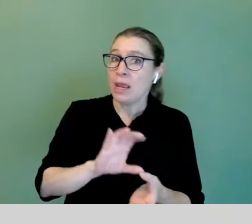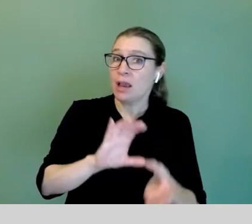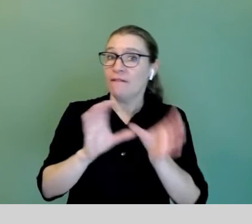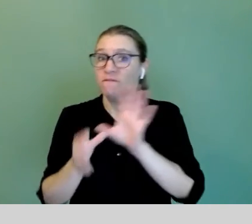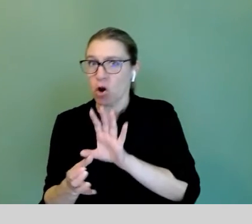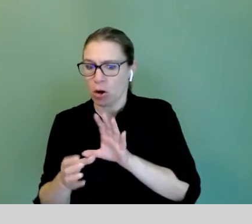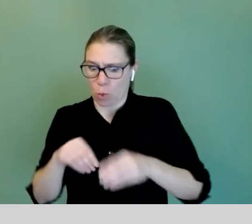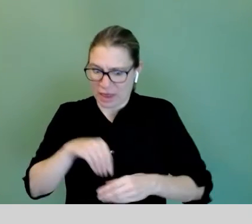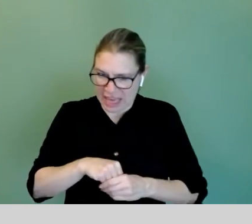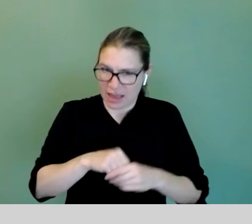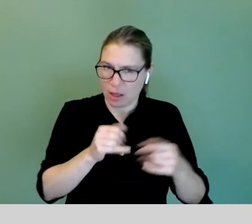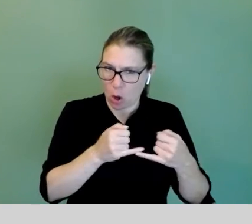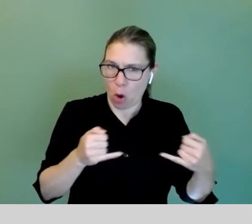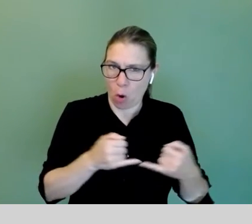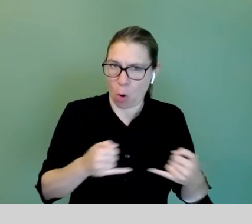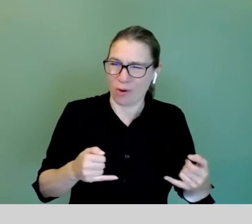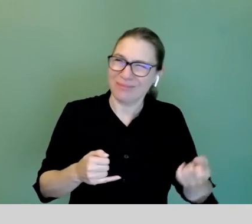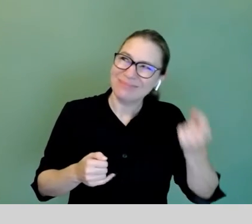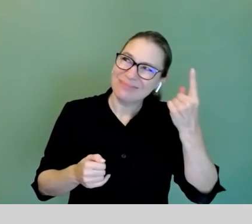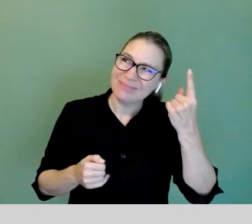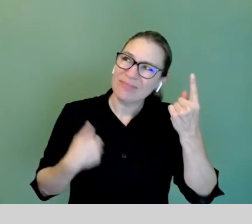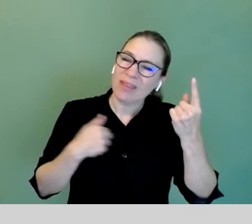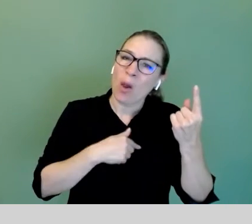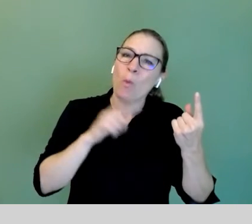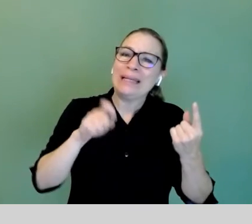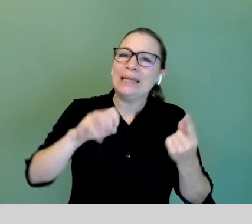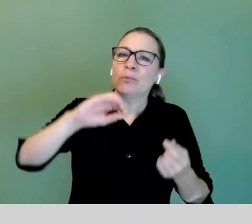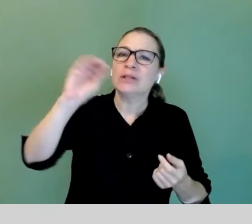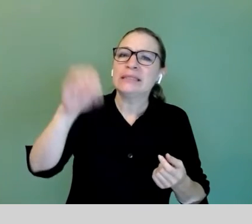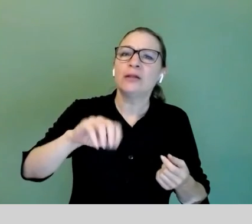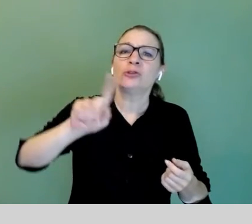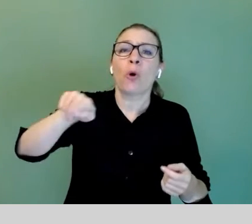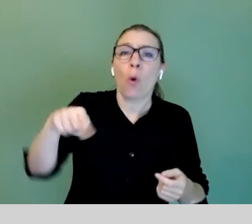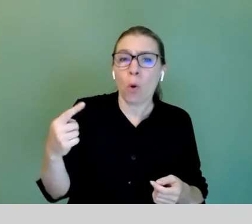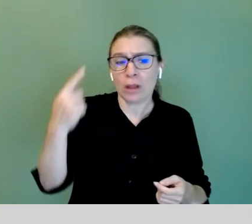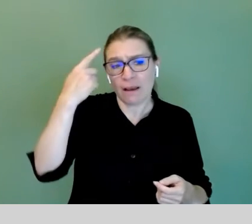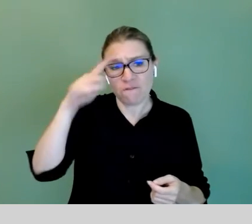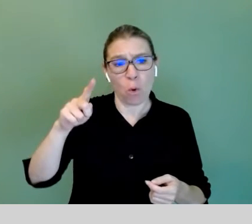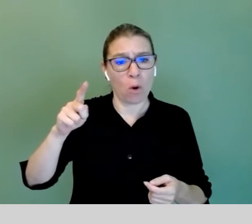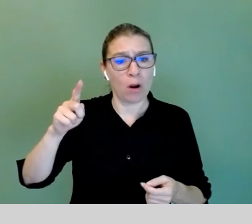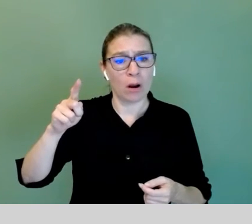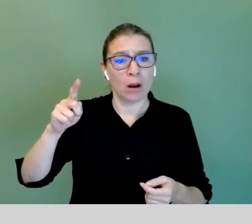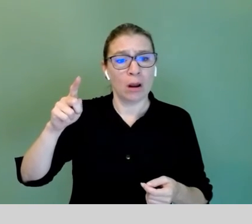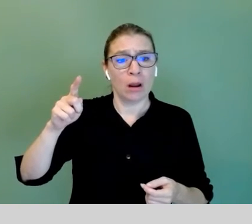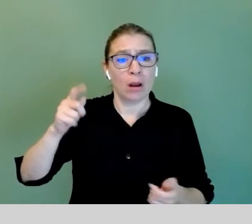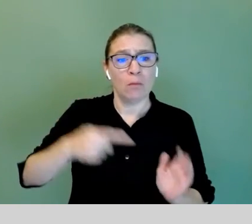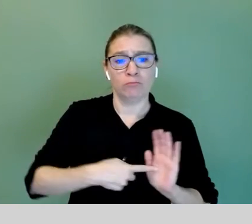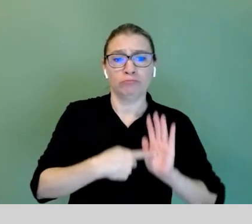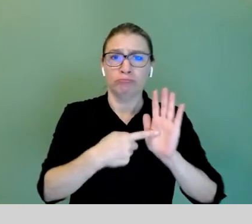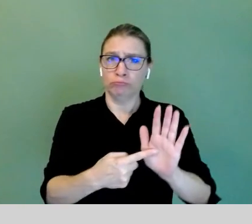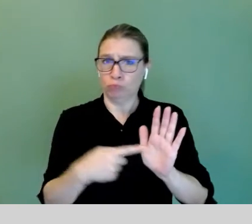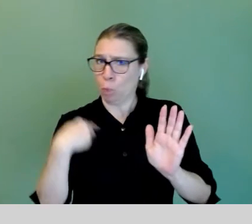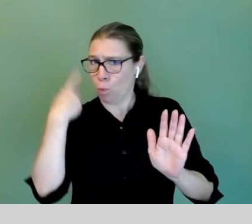that we convert within our code. Although we need percentages only for the presentation.